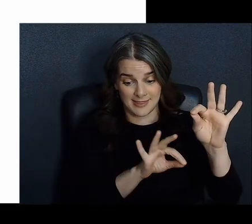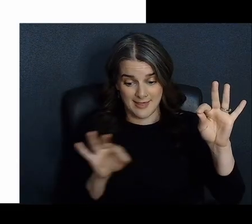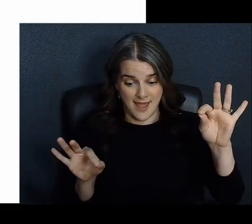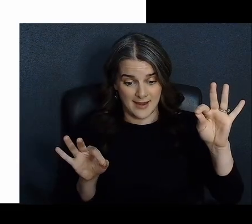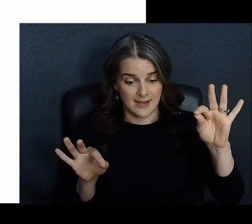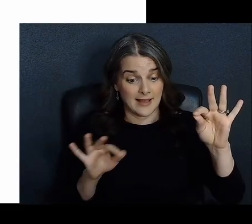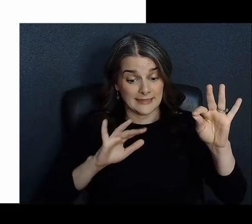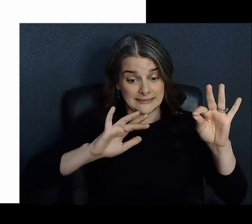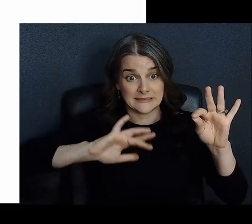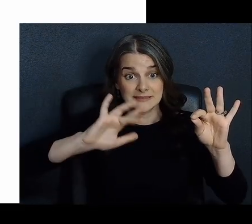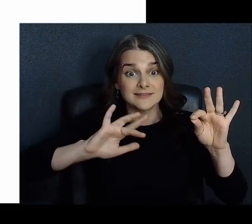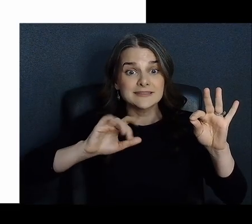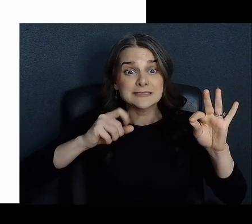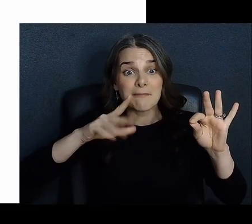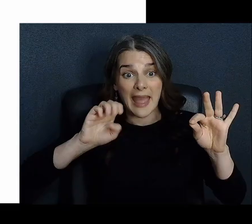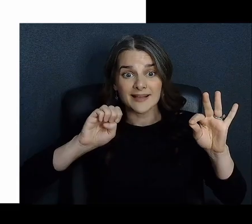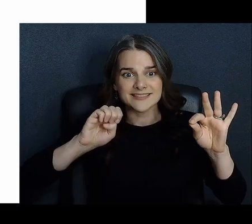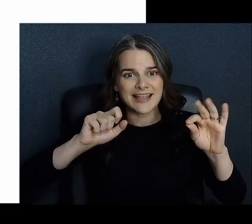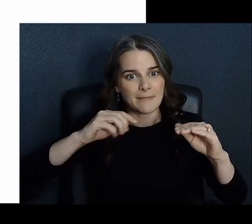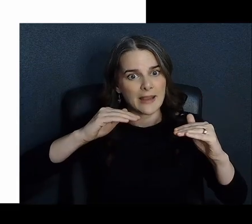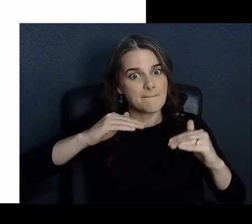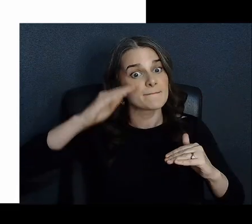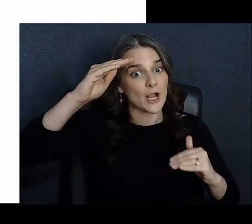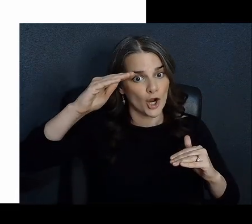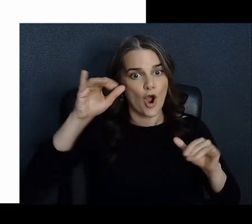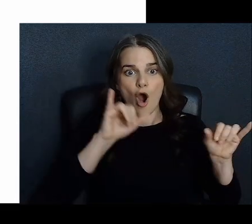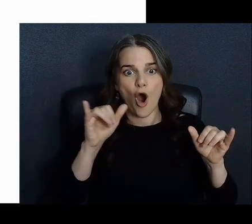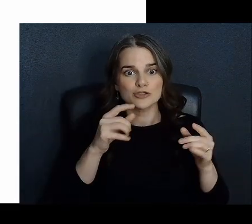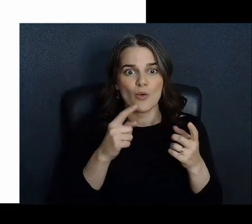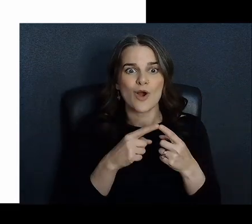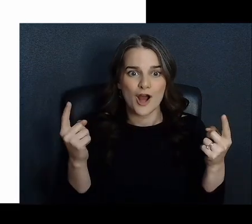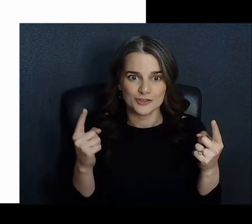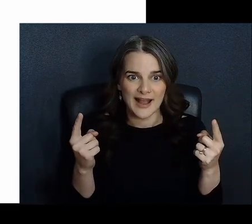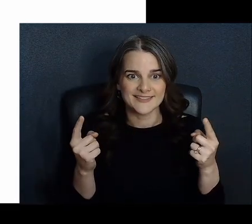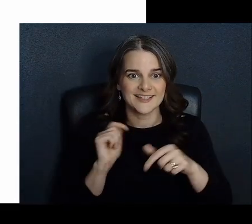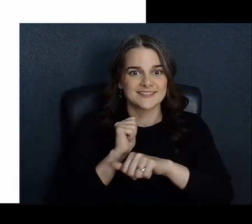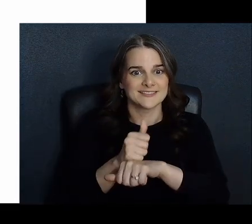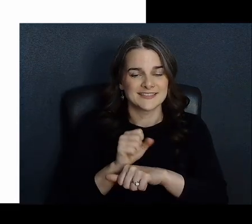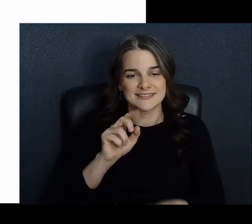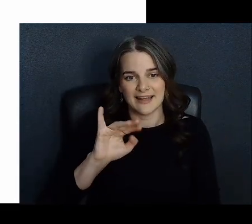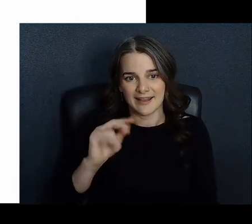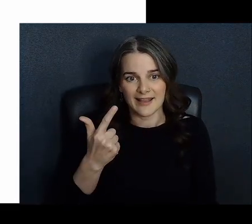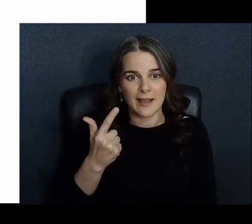So the persons that like that black background with white letters can benefit from a switch in the contrast.